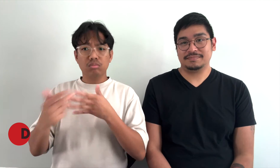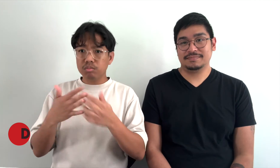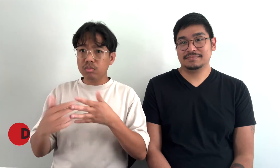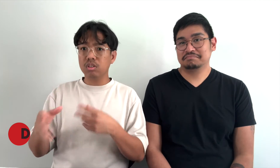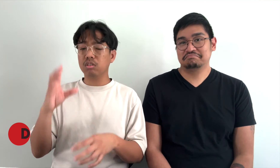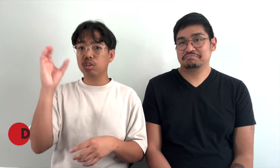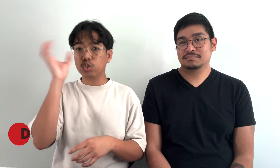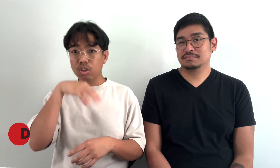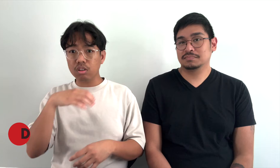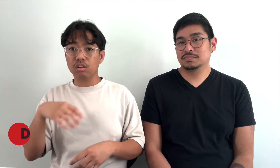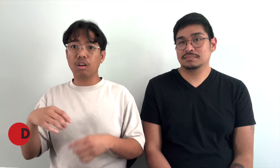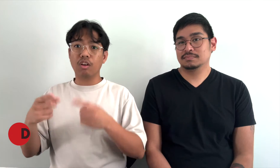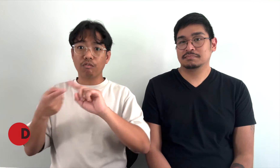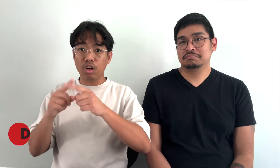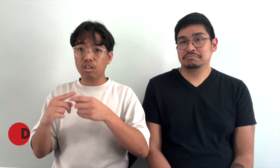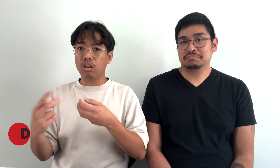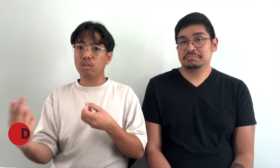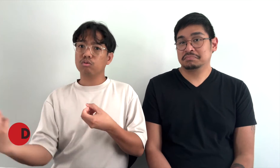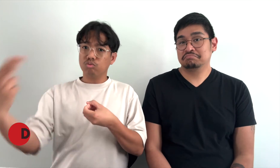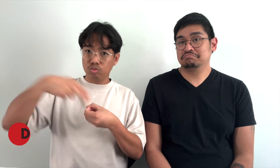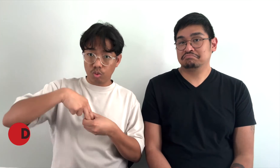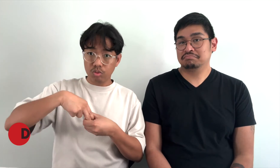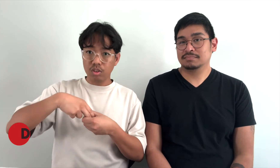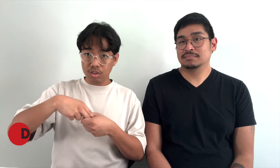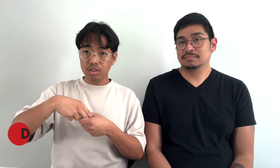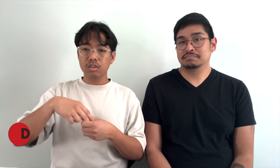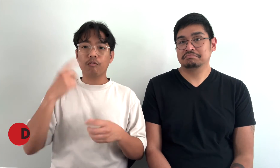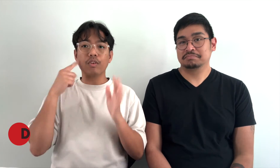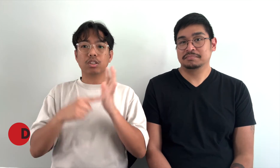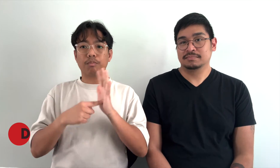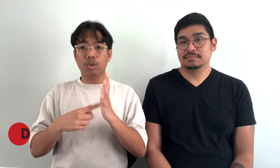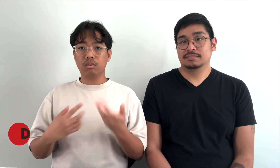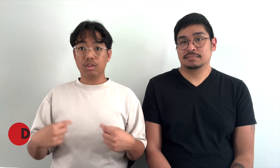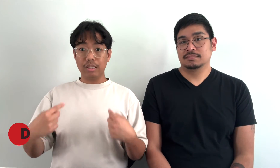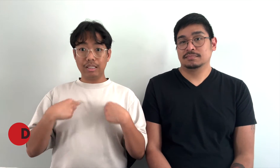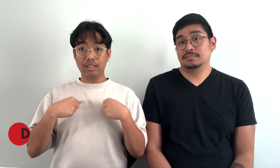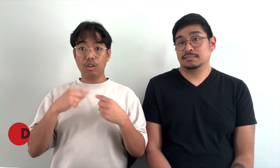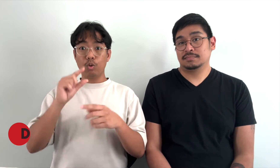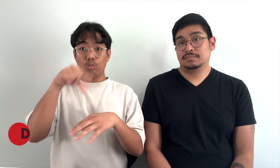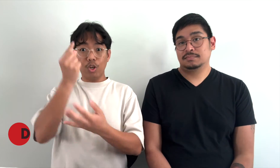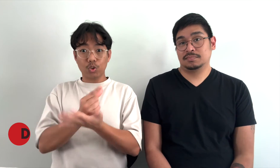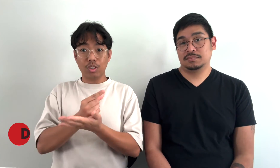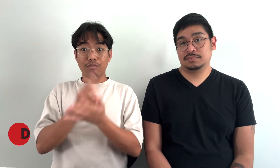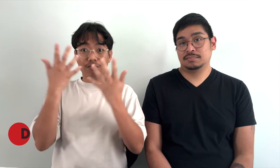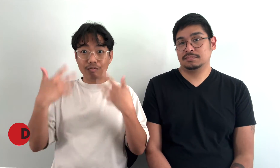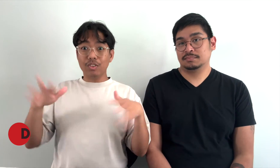if its strangers or friends can join us. For example, after my graduation,